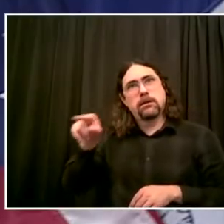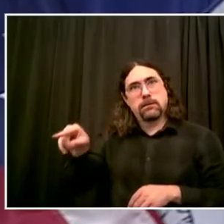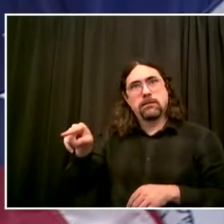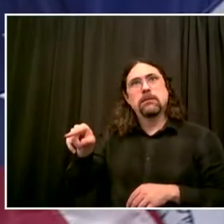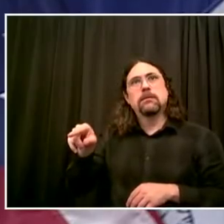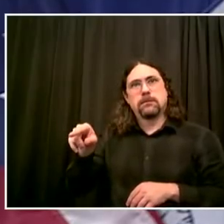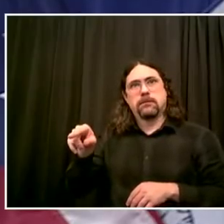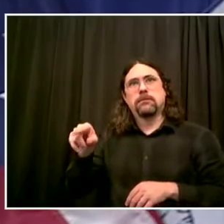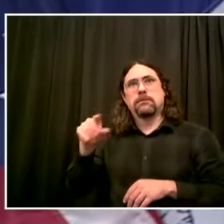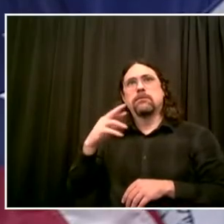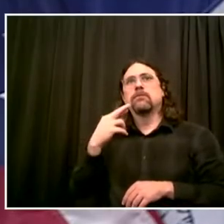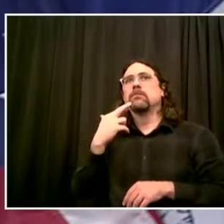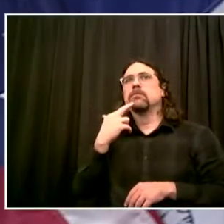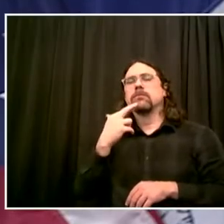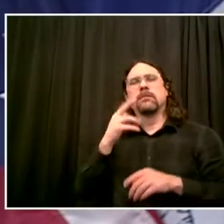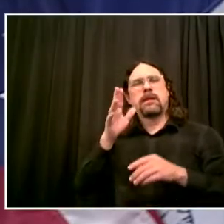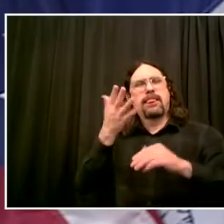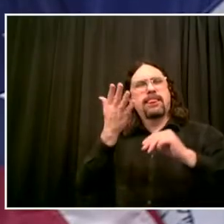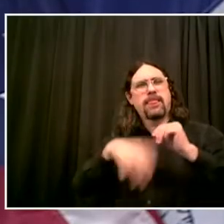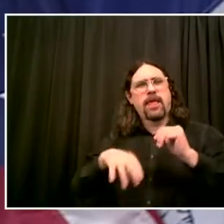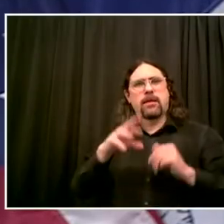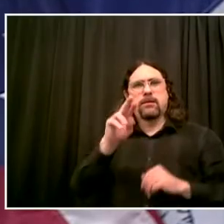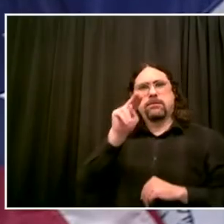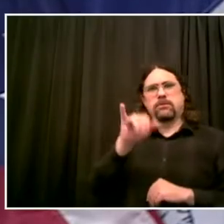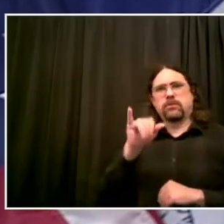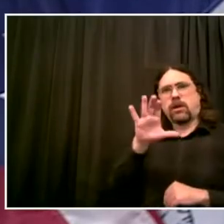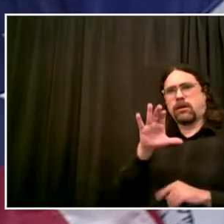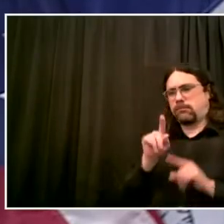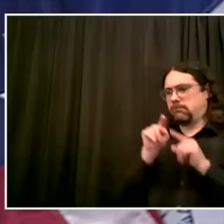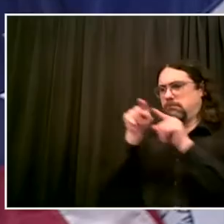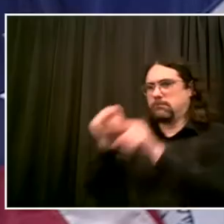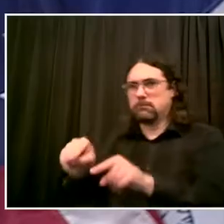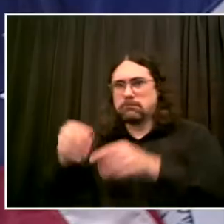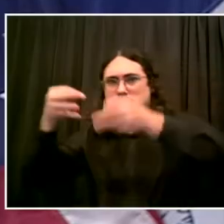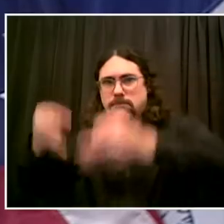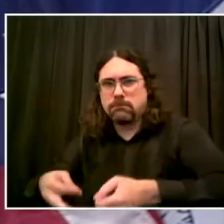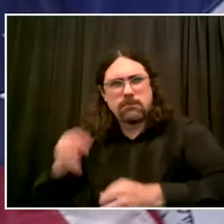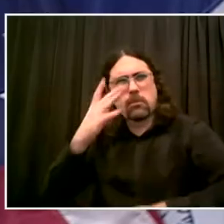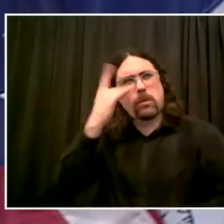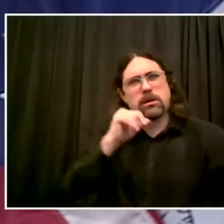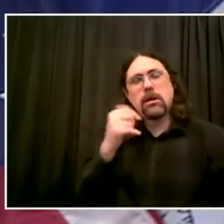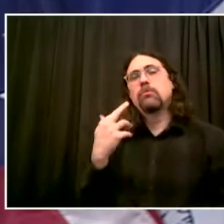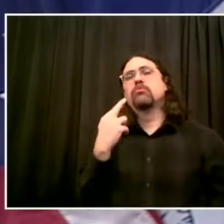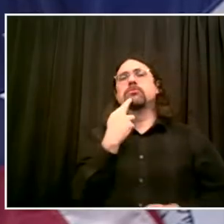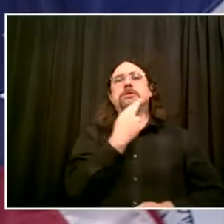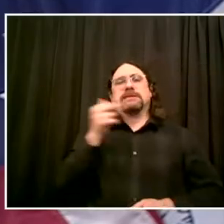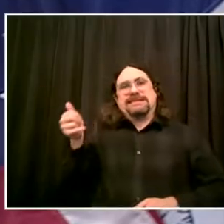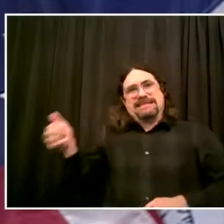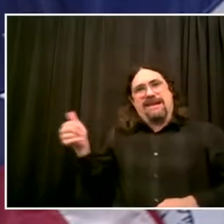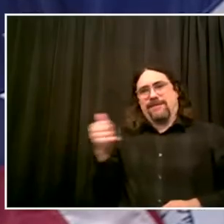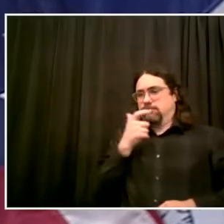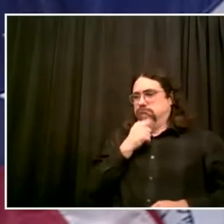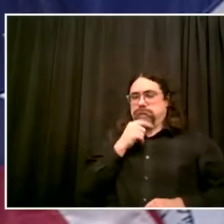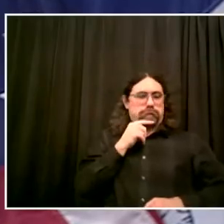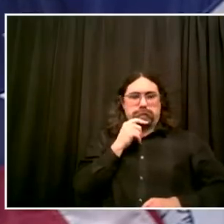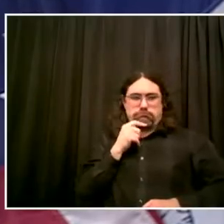REQUEST. I HAVE NOT SEEN THE LEGISLATION HEY.NR